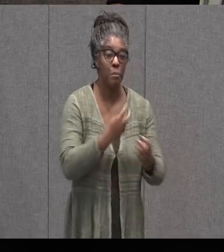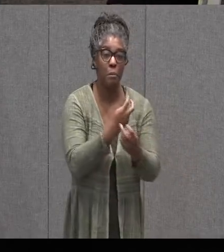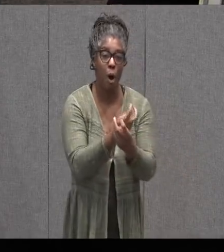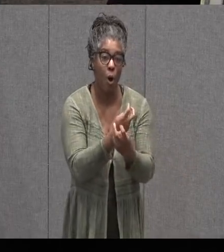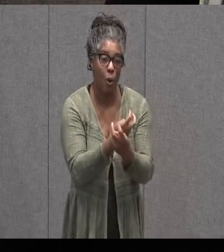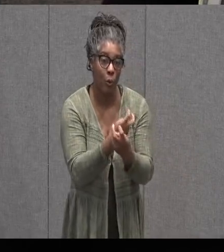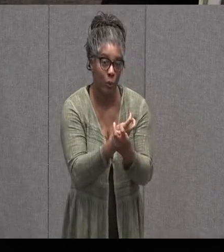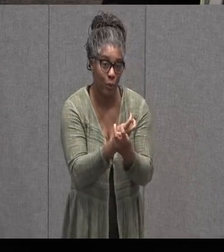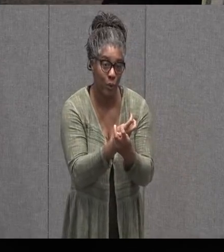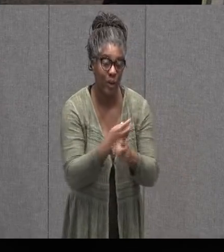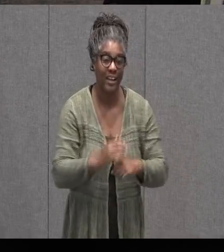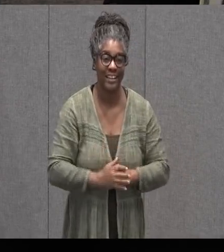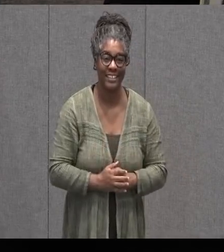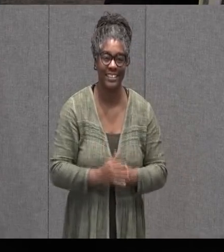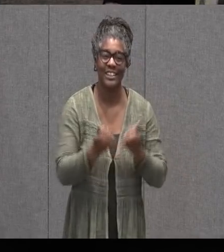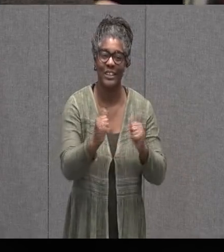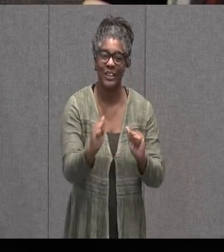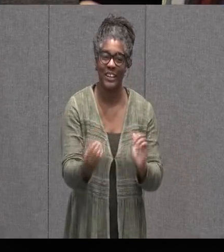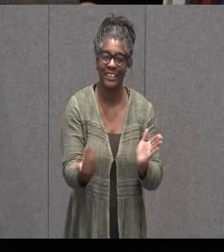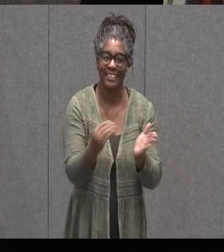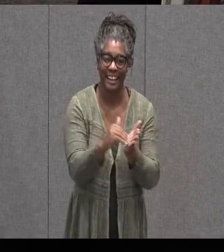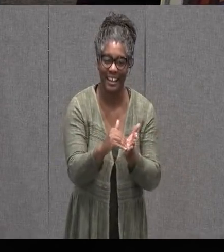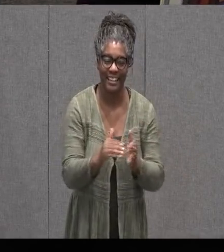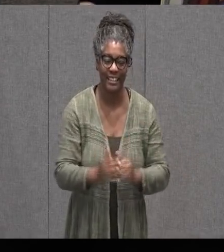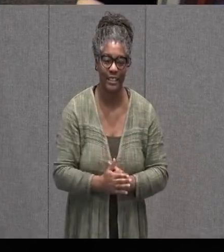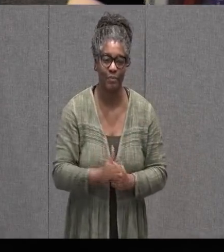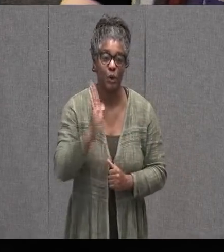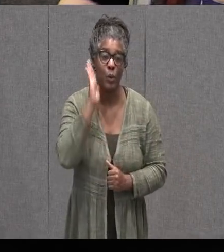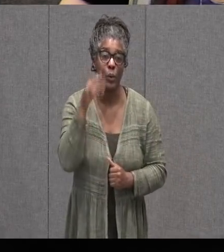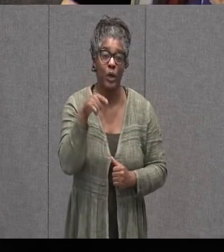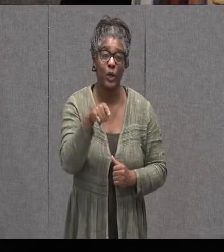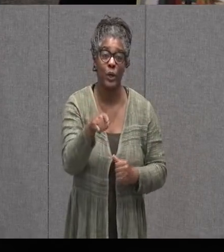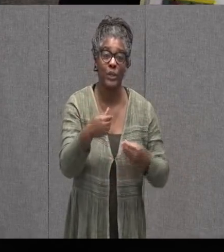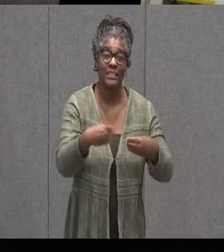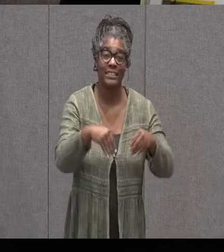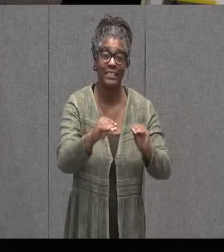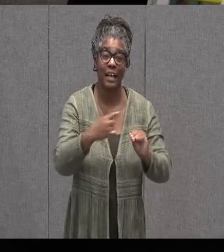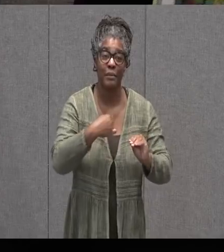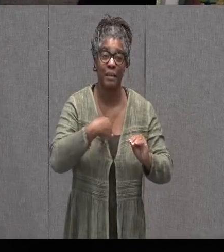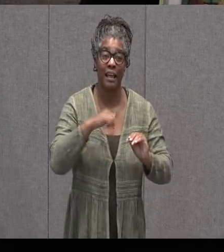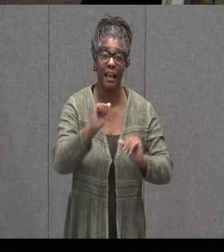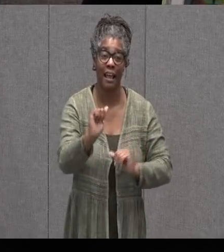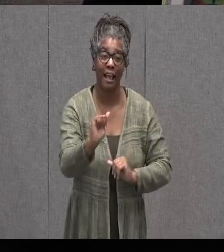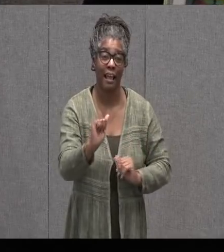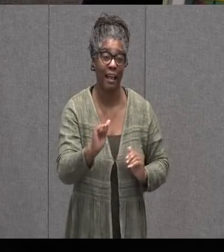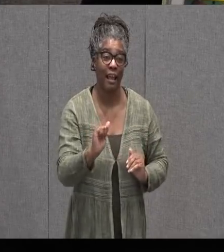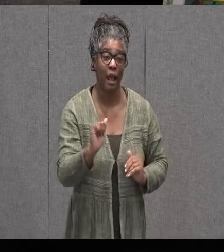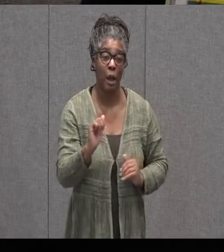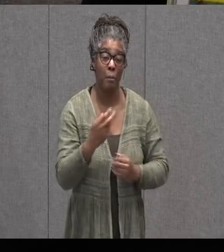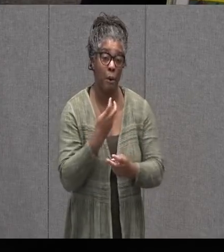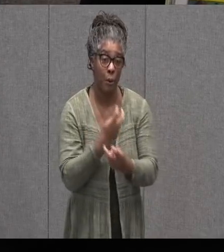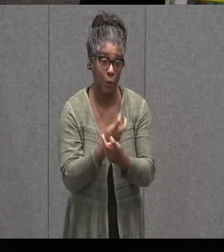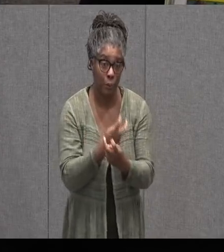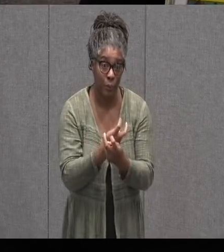Try that one more time. Will you sell me a bone?